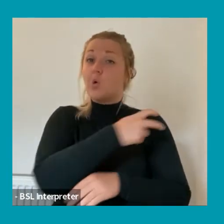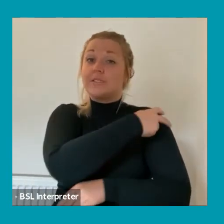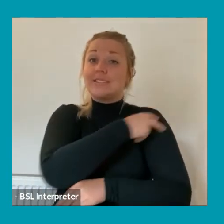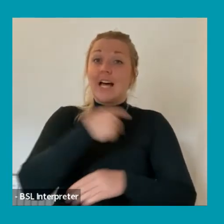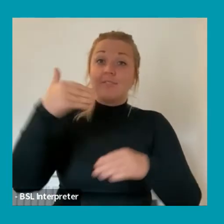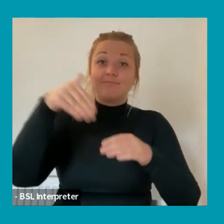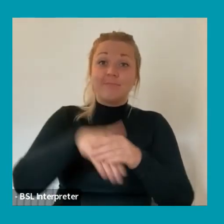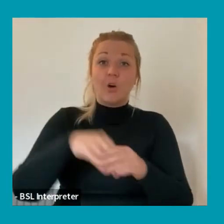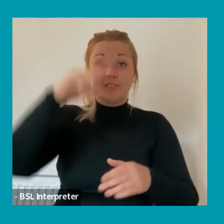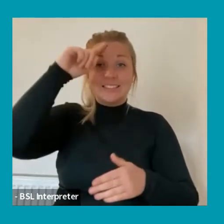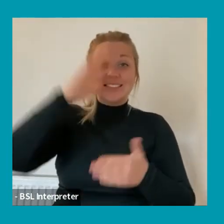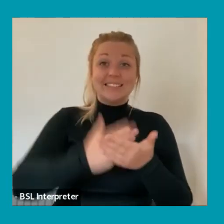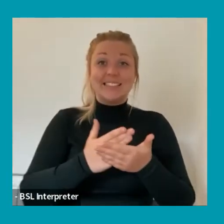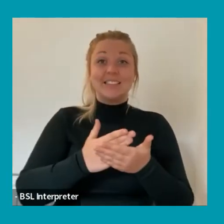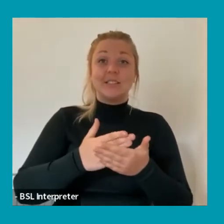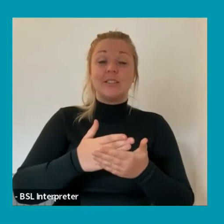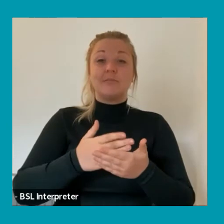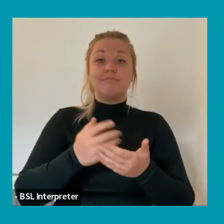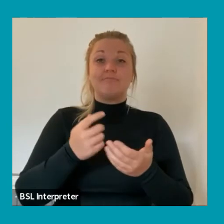I think we switched to having 75%